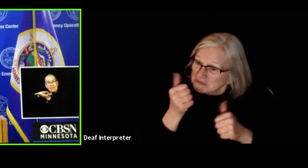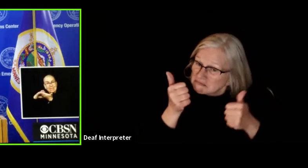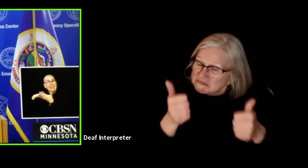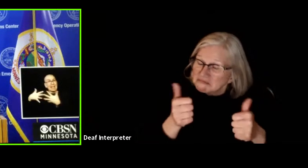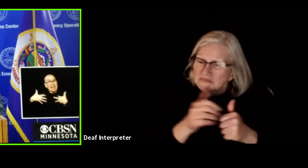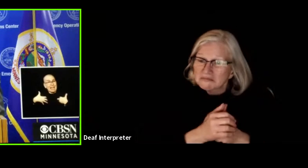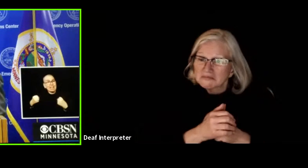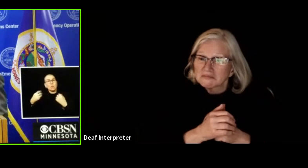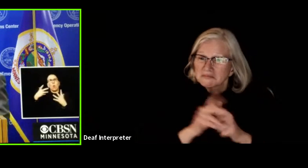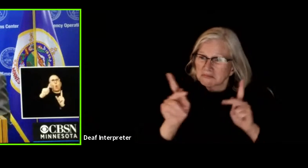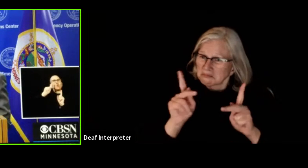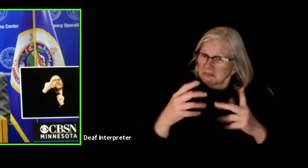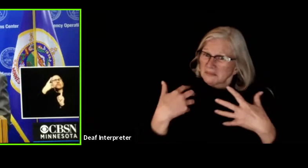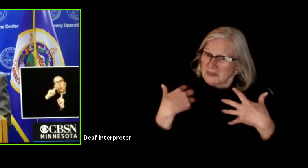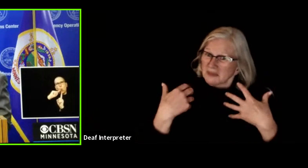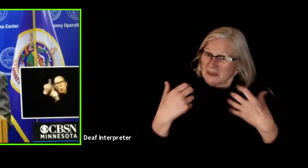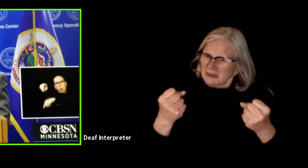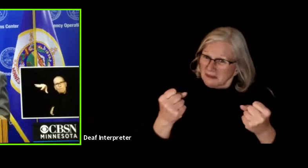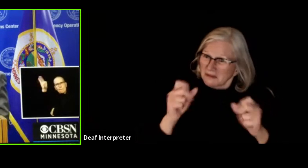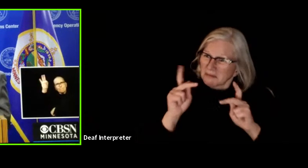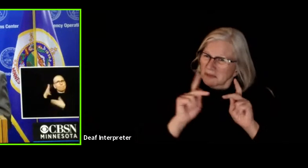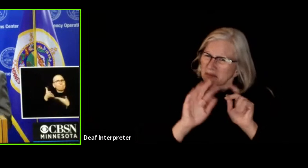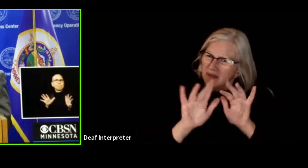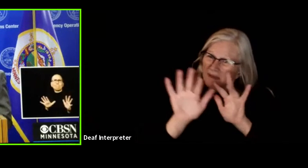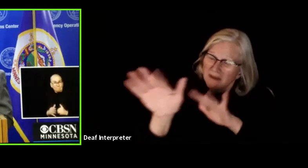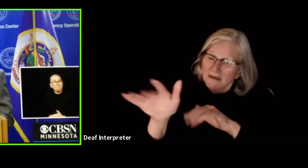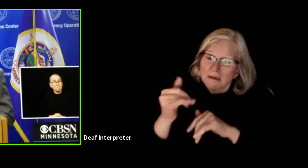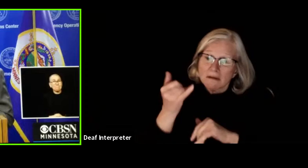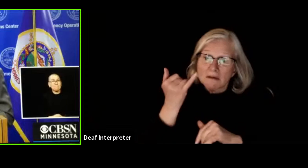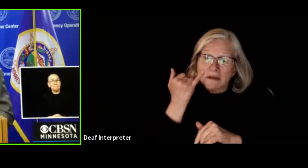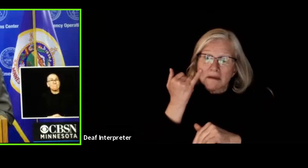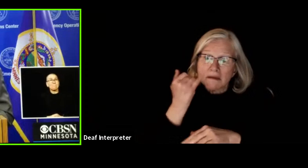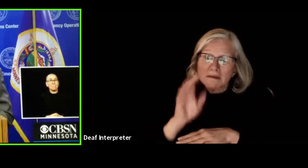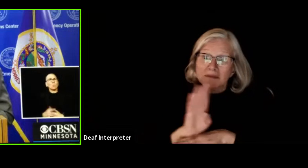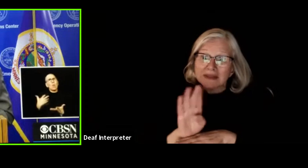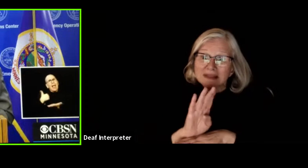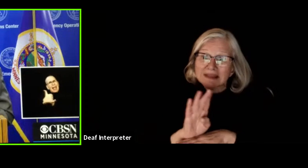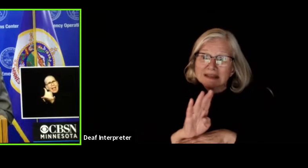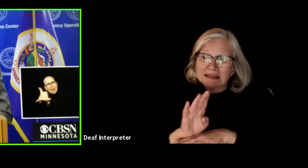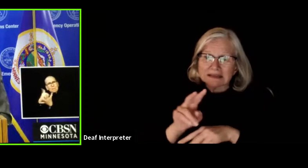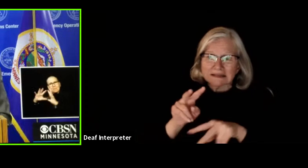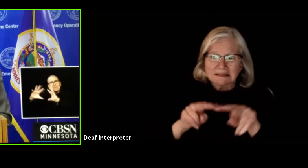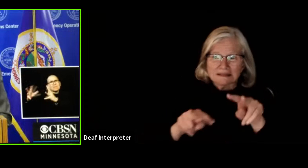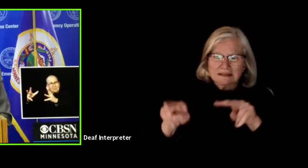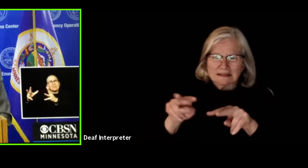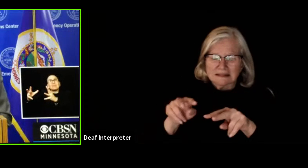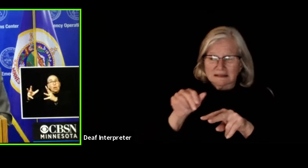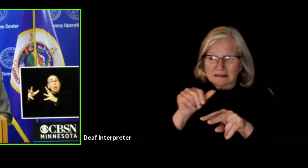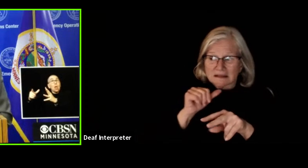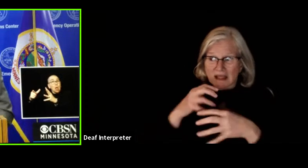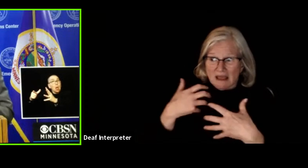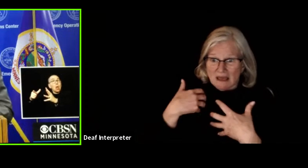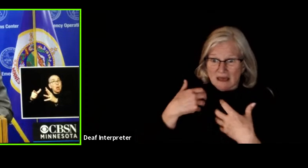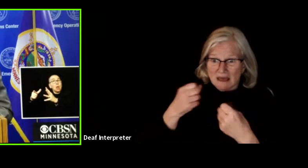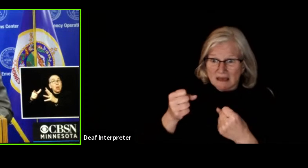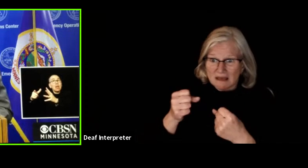AND SO WE WANT TO MAKE SURE THAT AS WE DID THAT, THAT WE HELPED THEM, SO WE TURNED THE DIAL BACK, WE ASKED THEM TO SACRIFICE, WE ASKED THE STATE AND THE